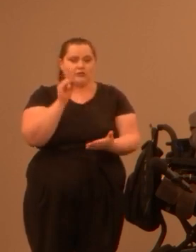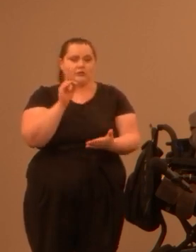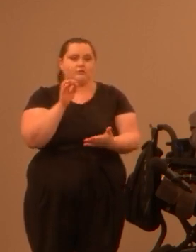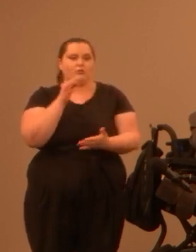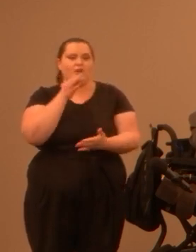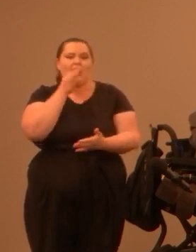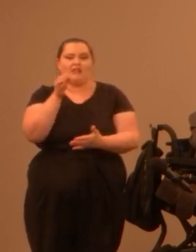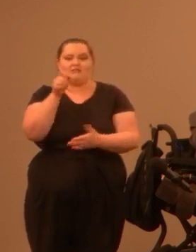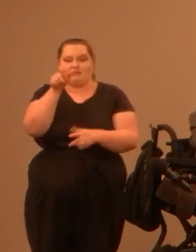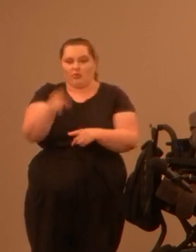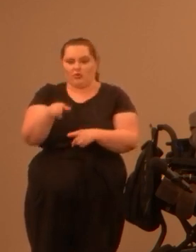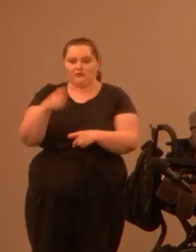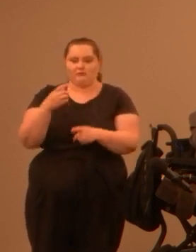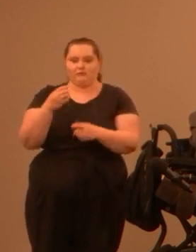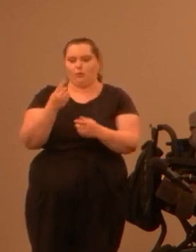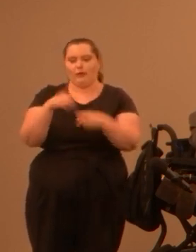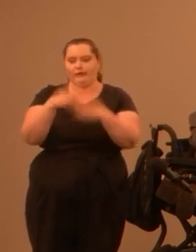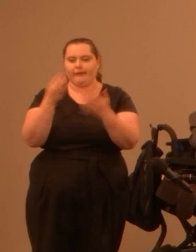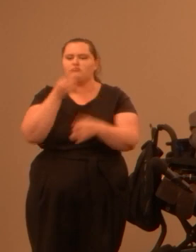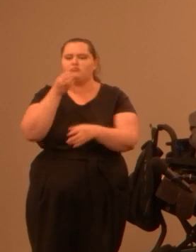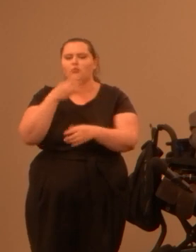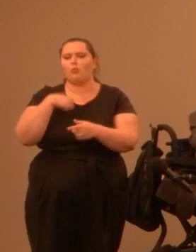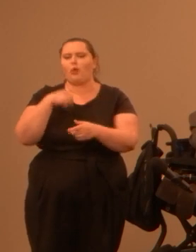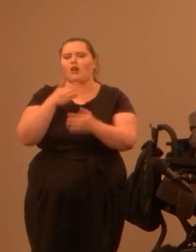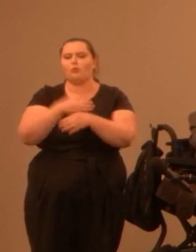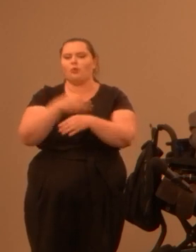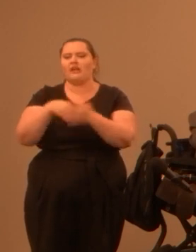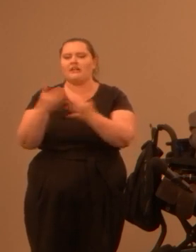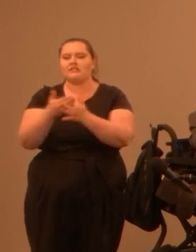and she said, "well, when I was young, it was a weird thing going on at school